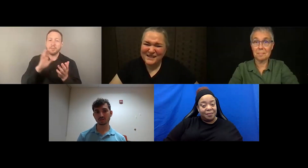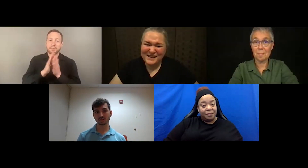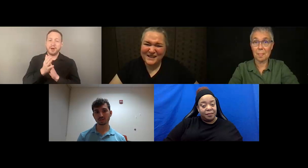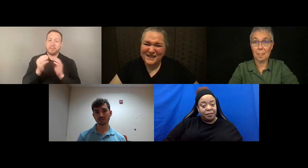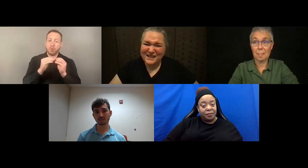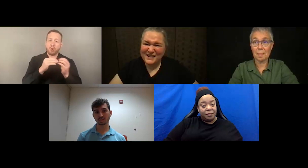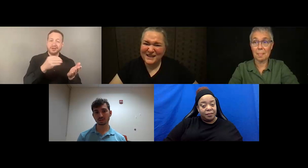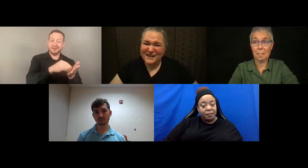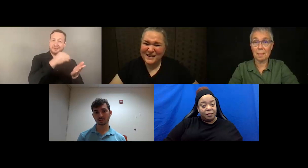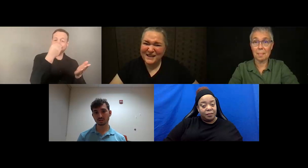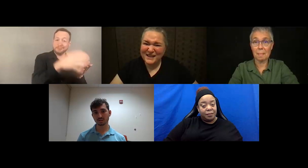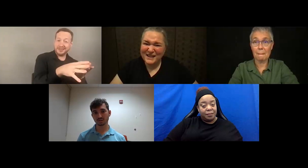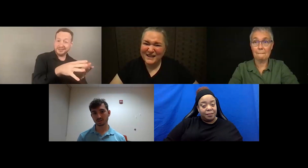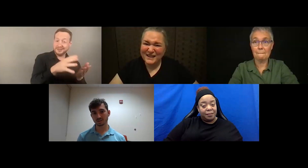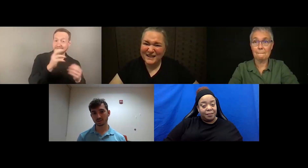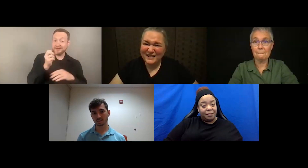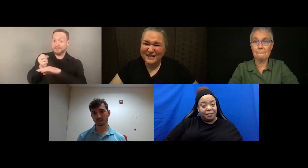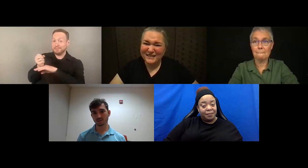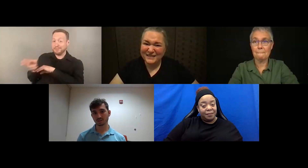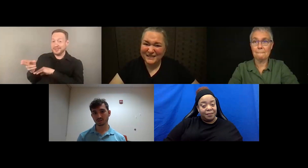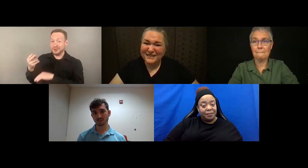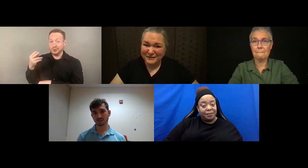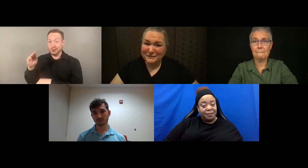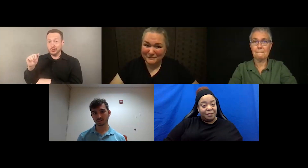have to take that into consideration. Tim: I'm curious: maybe AI becoming more expensive